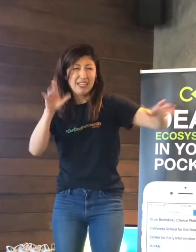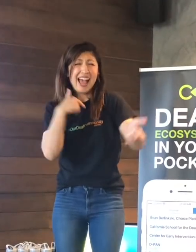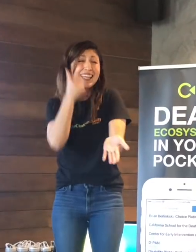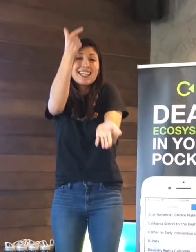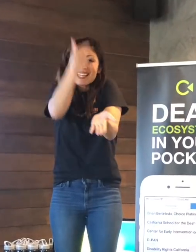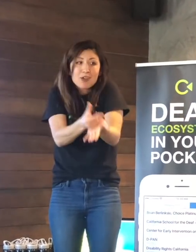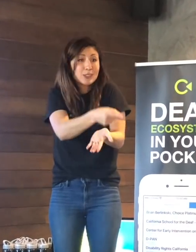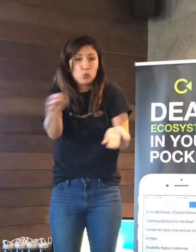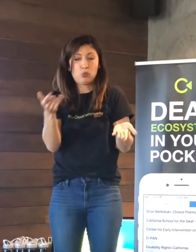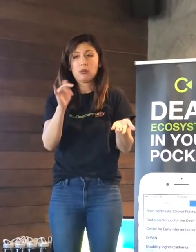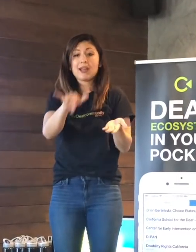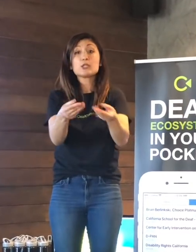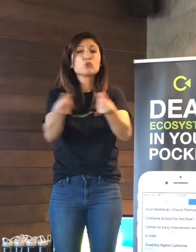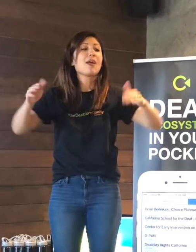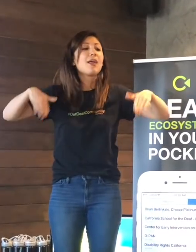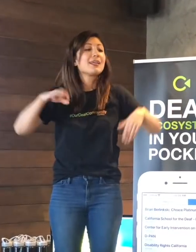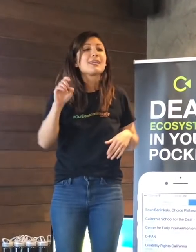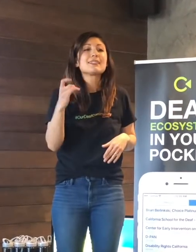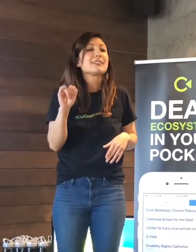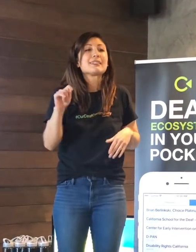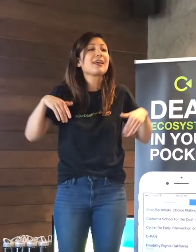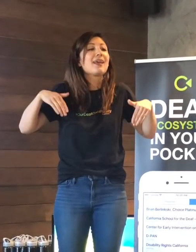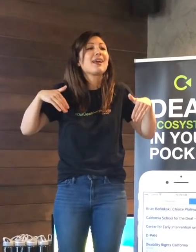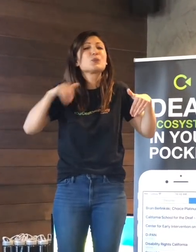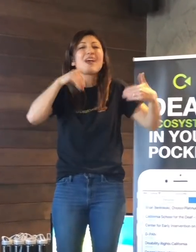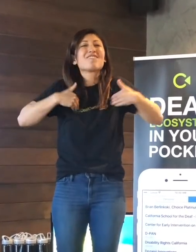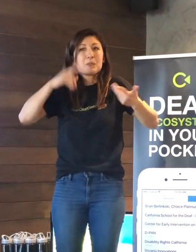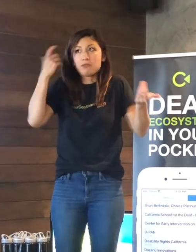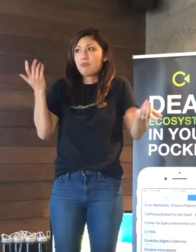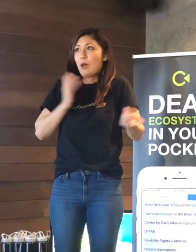I guarantee you that solution hasn't existed yet.